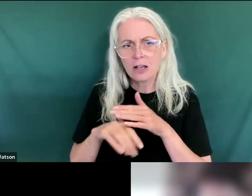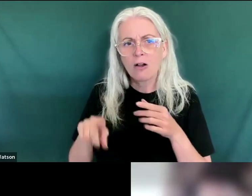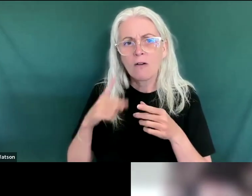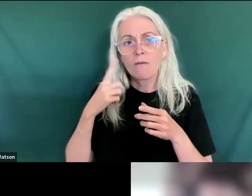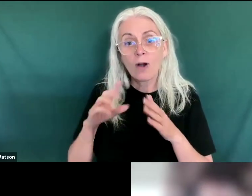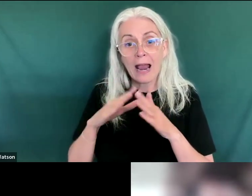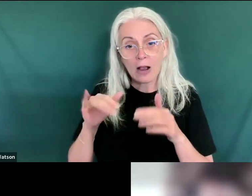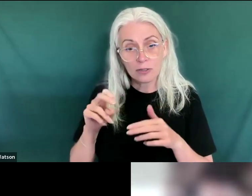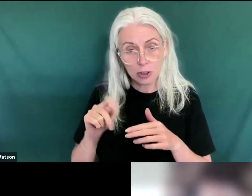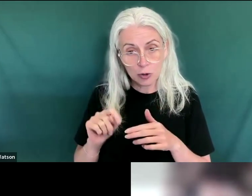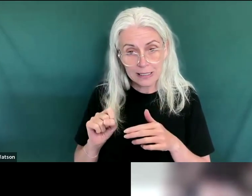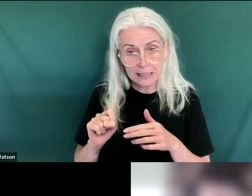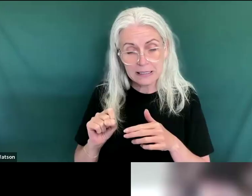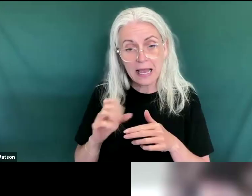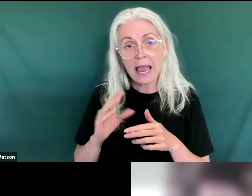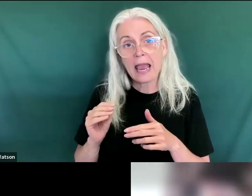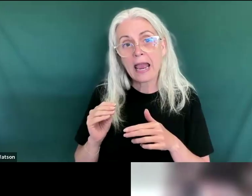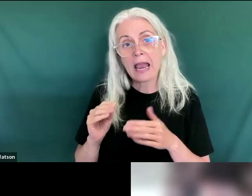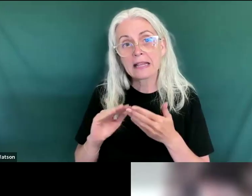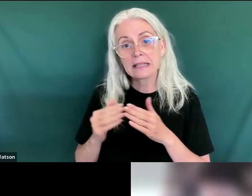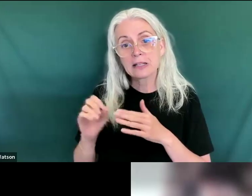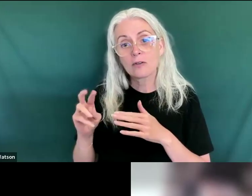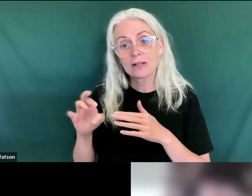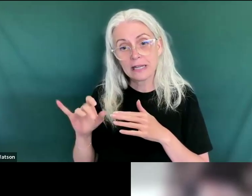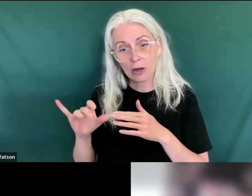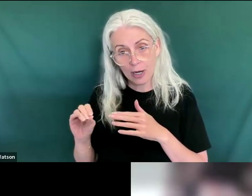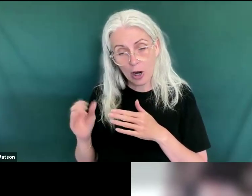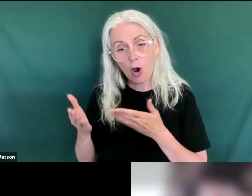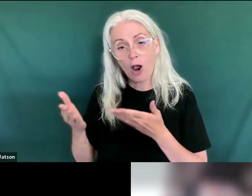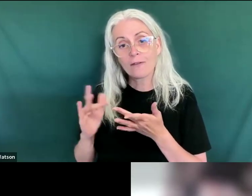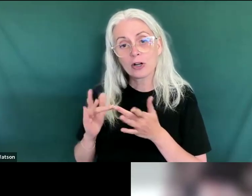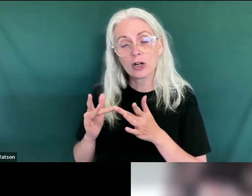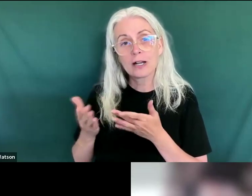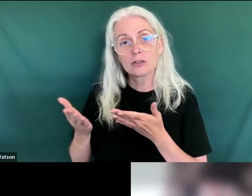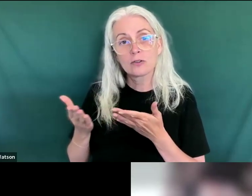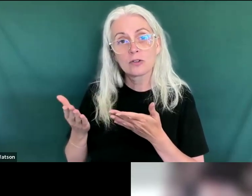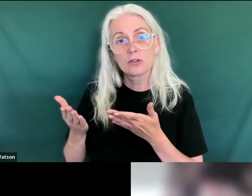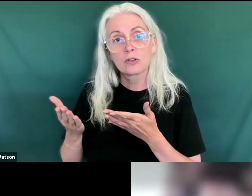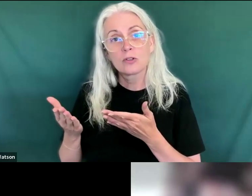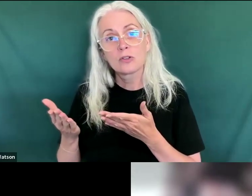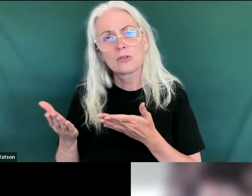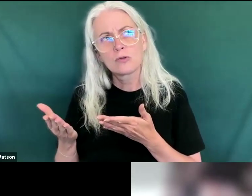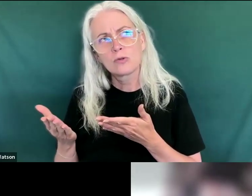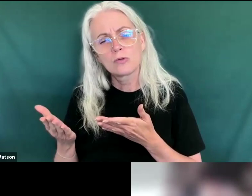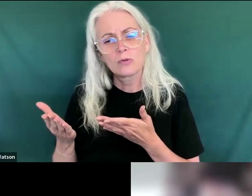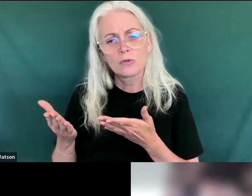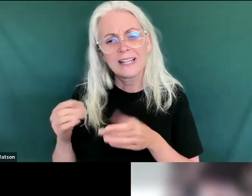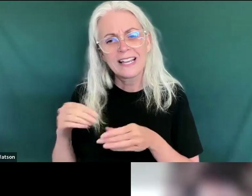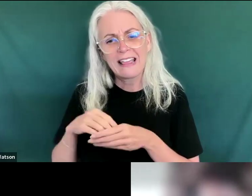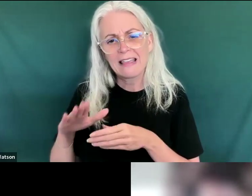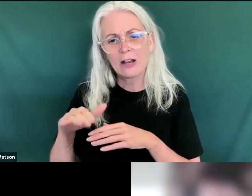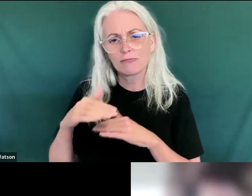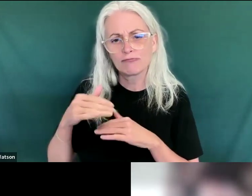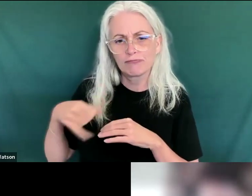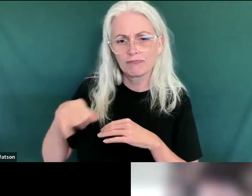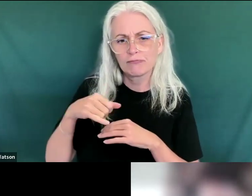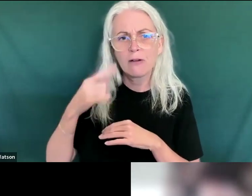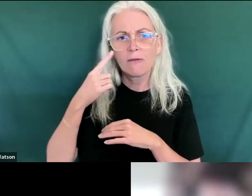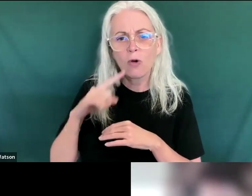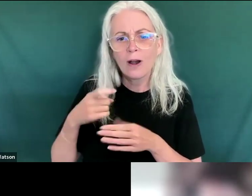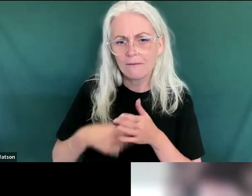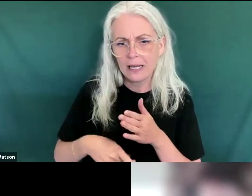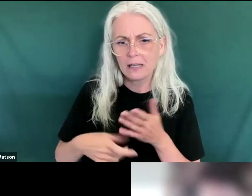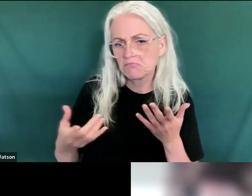units. And the City of Ontario offer internet services to within their territory for a fee. So,